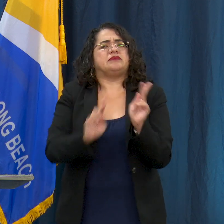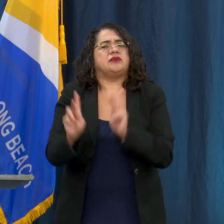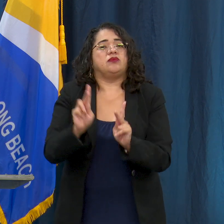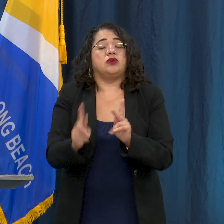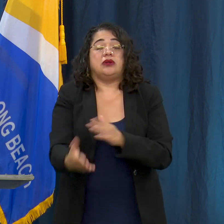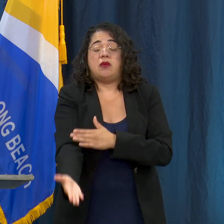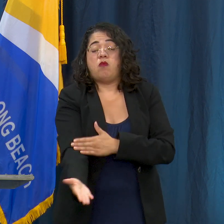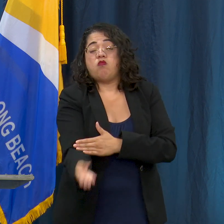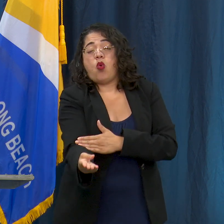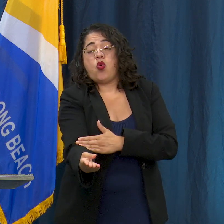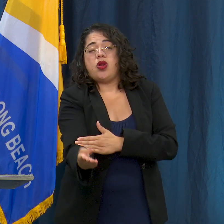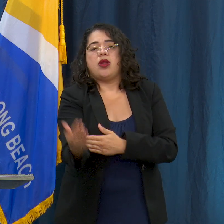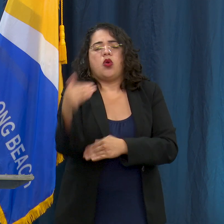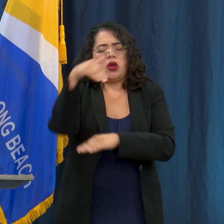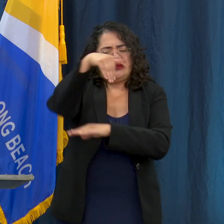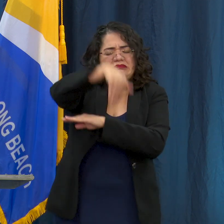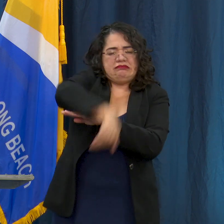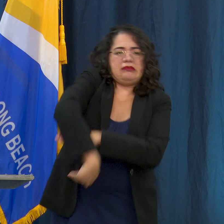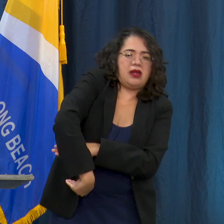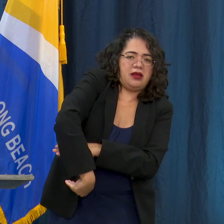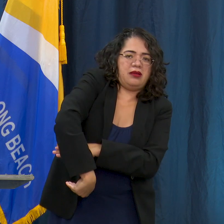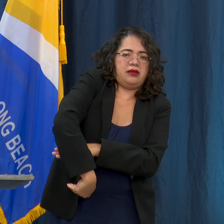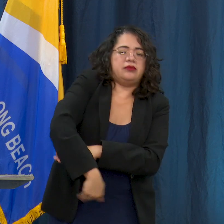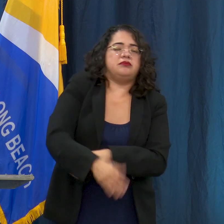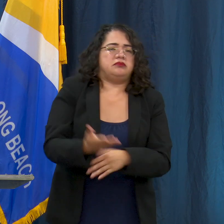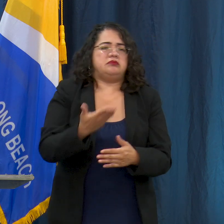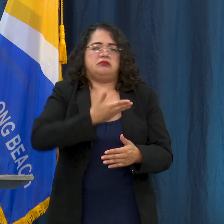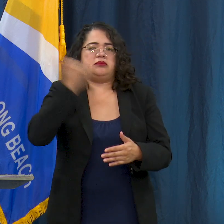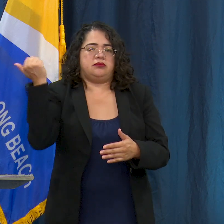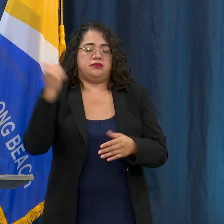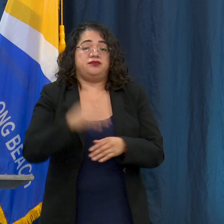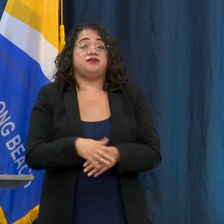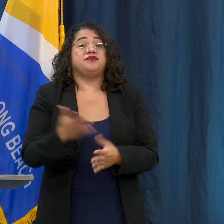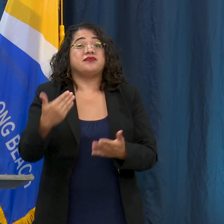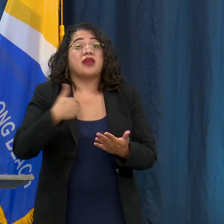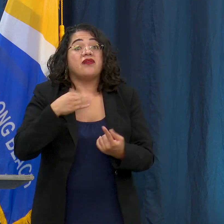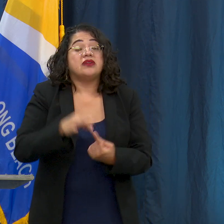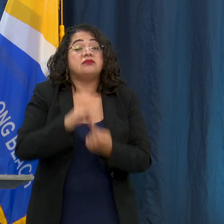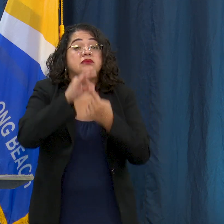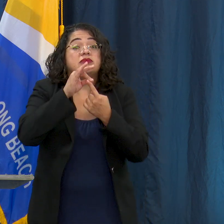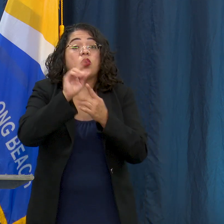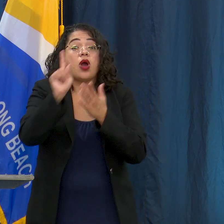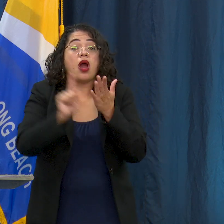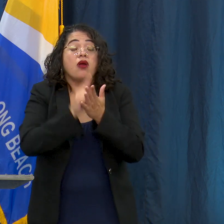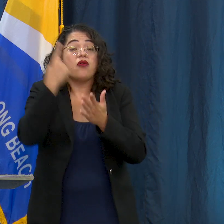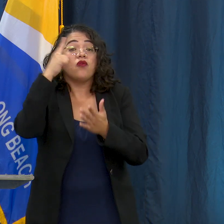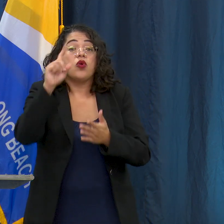or late night or find out if the store has special hours for those at higher